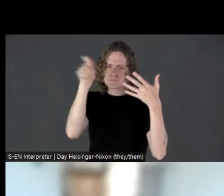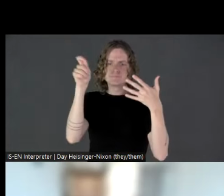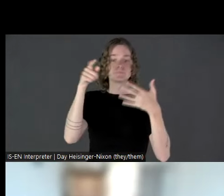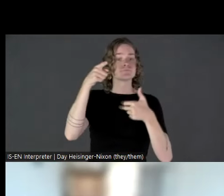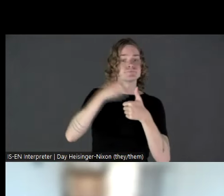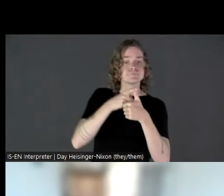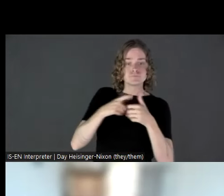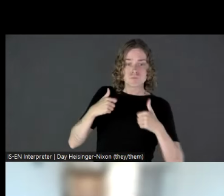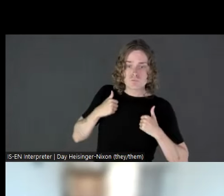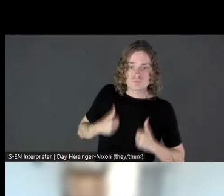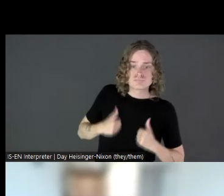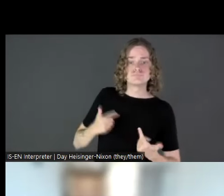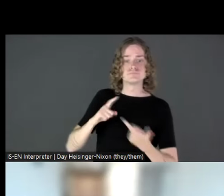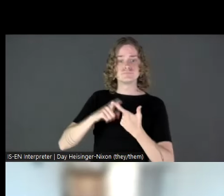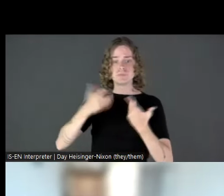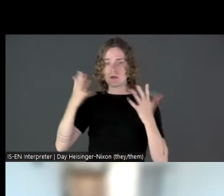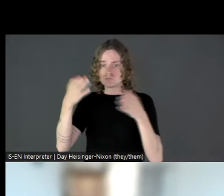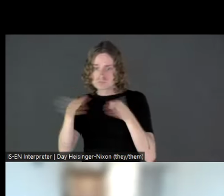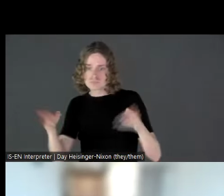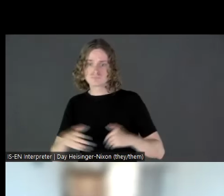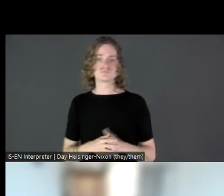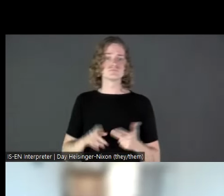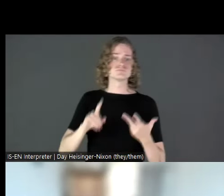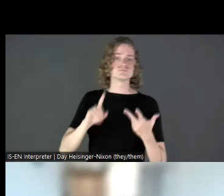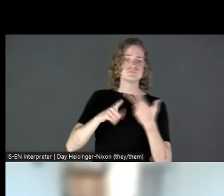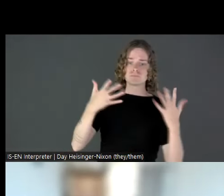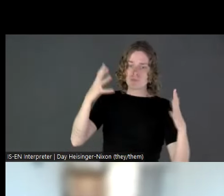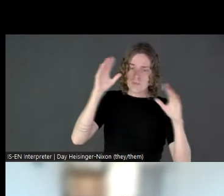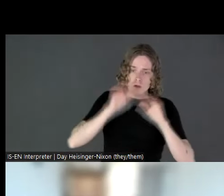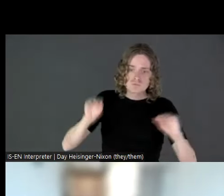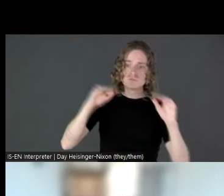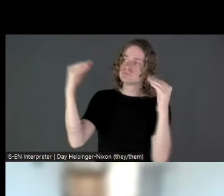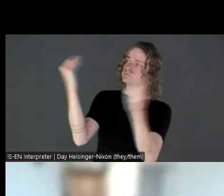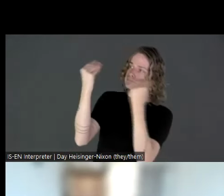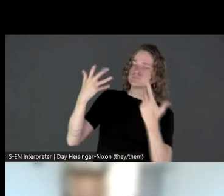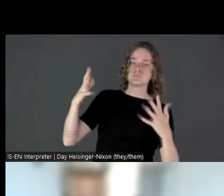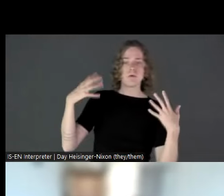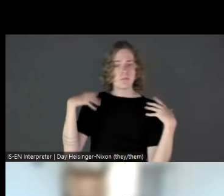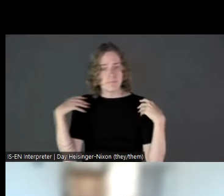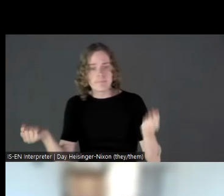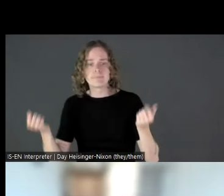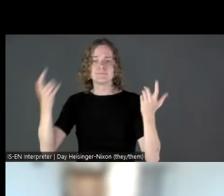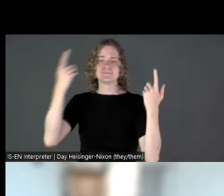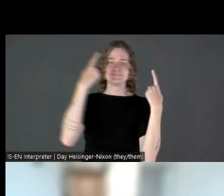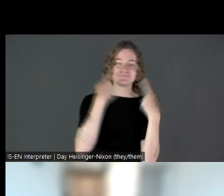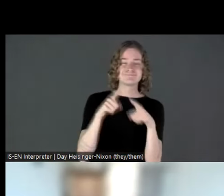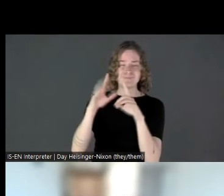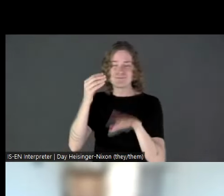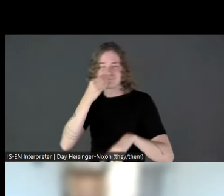These checklists address the humanitarian program cycle or phases and highlight actions that are